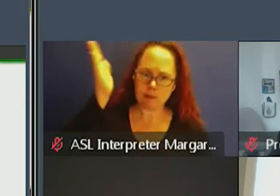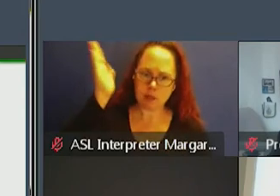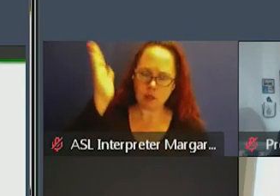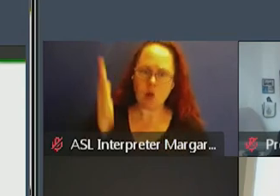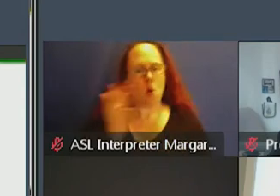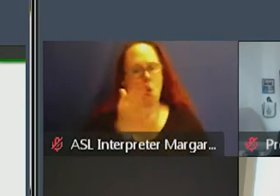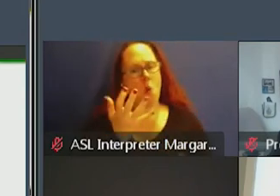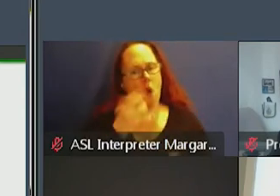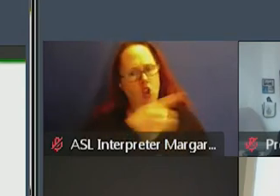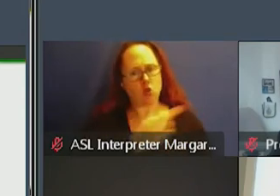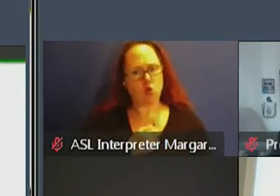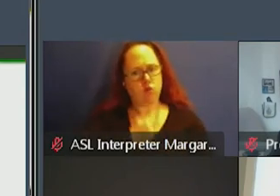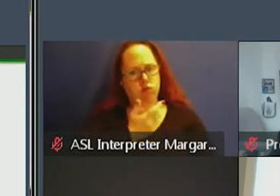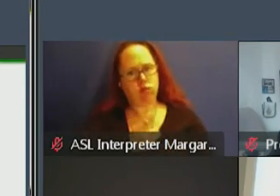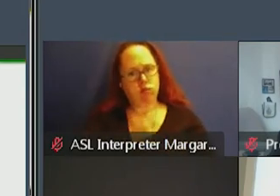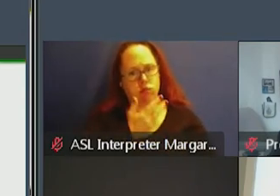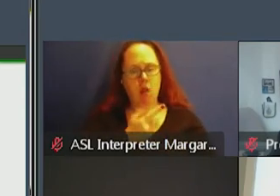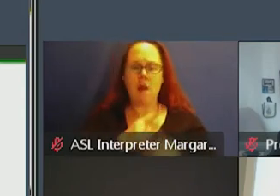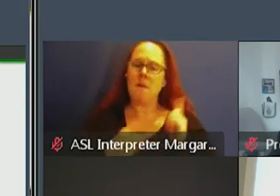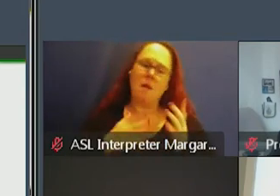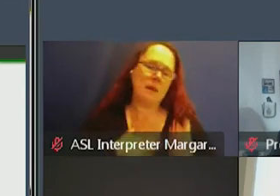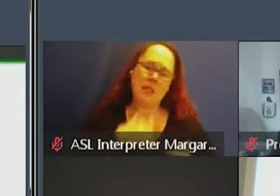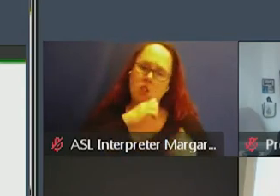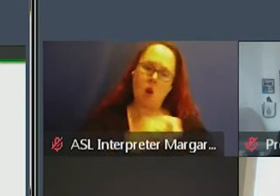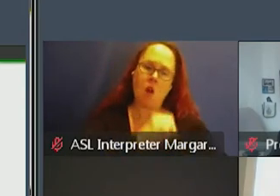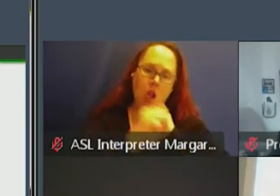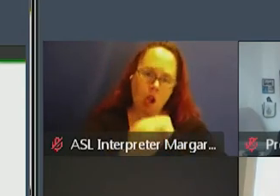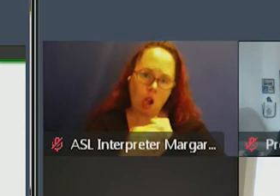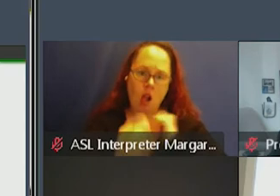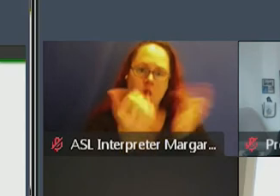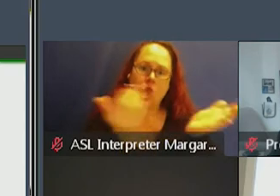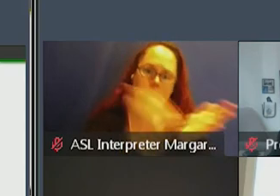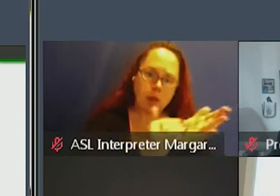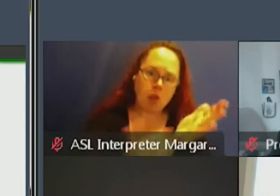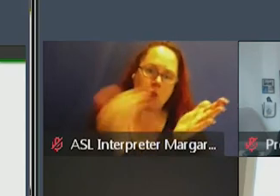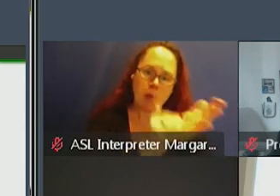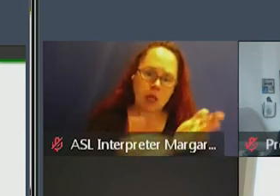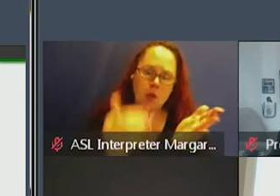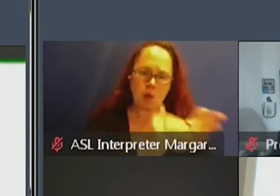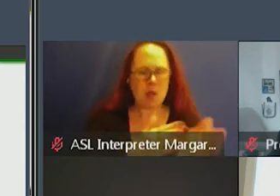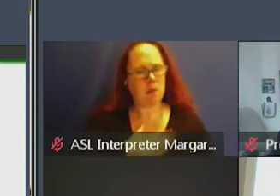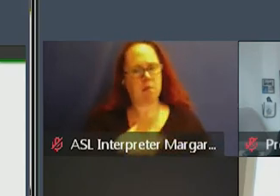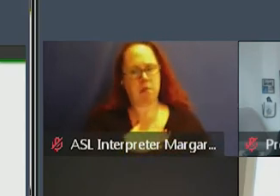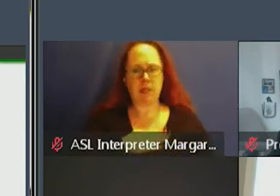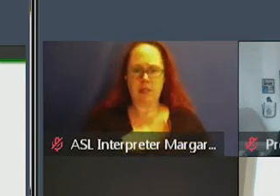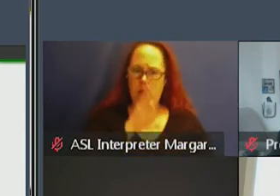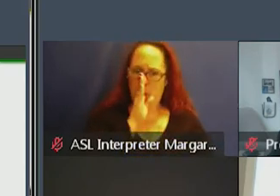but to not be unduly repetitive, if you want to say, you know, you're against it, or if you want to say,